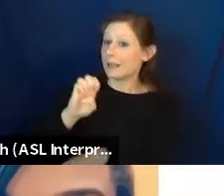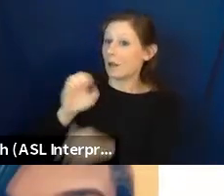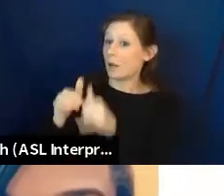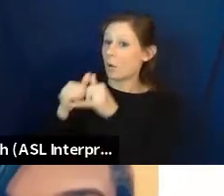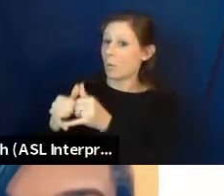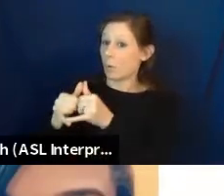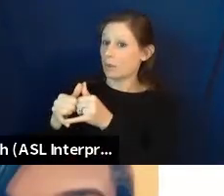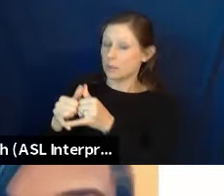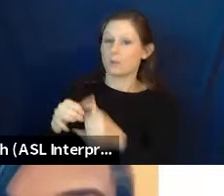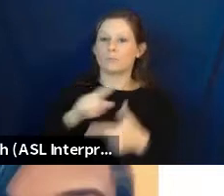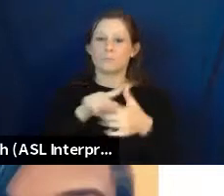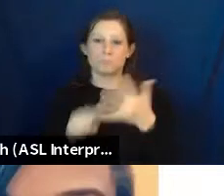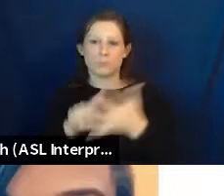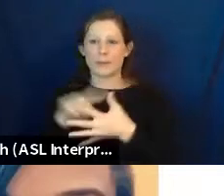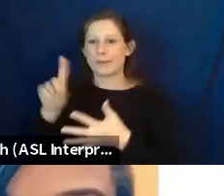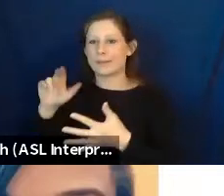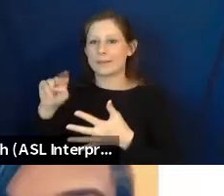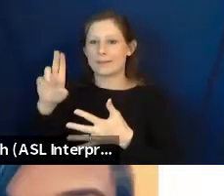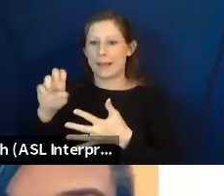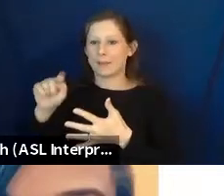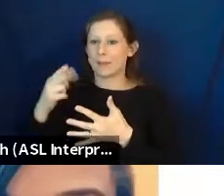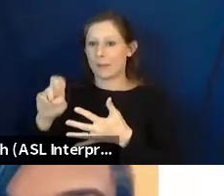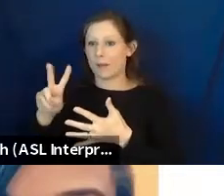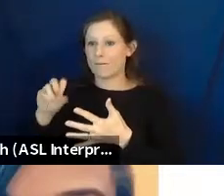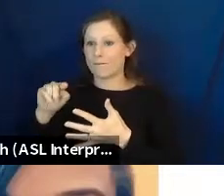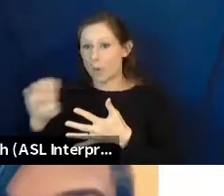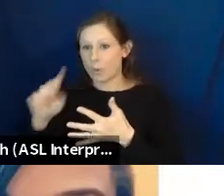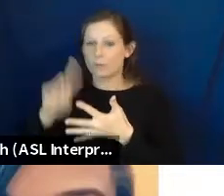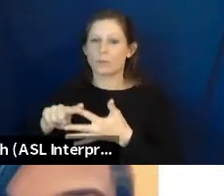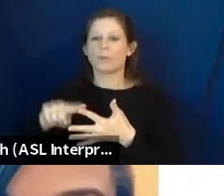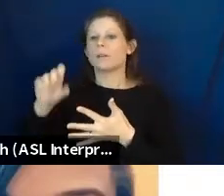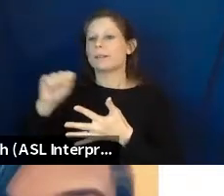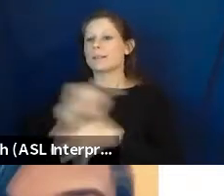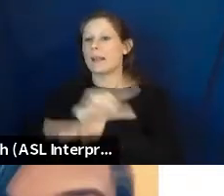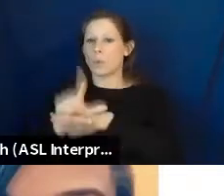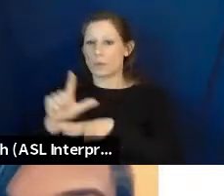Vote, The Arts and Education Council, St. Louis Shakespeare Festival and Jenna McNeal,